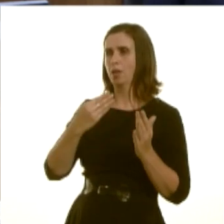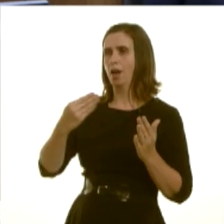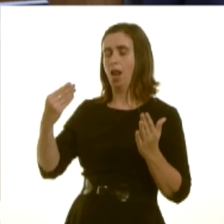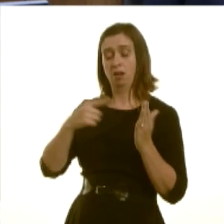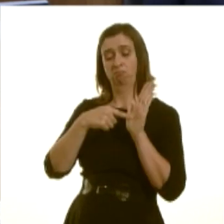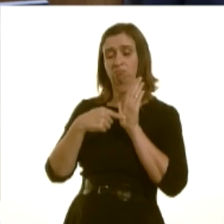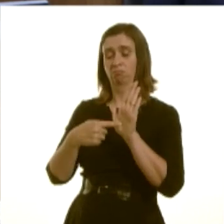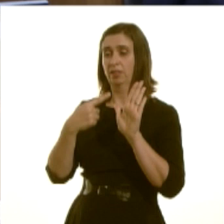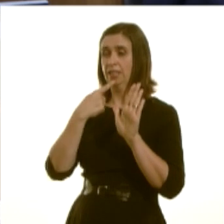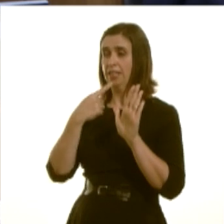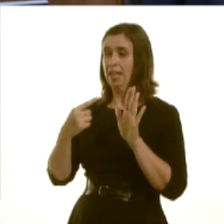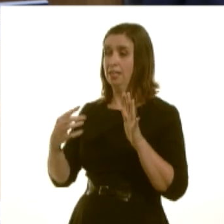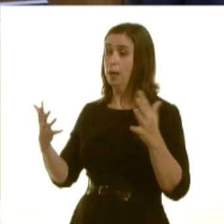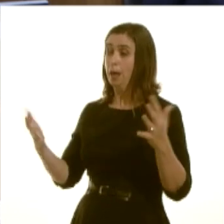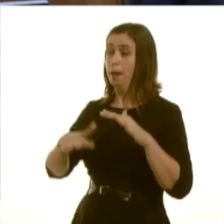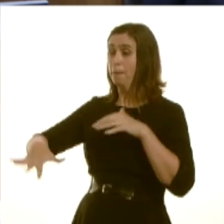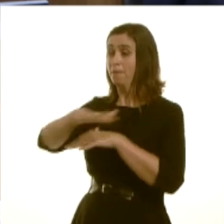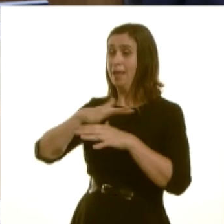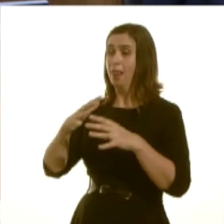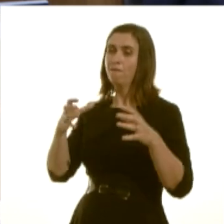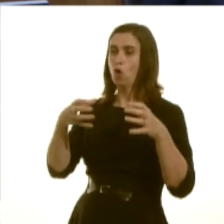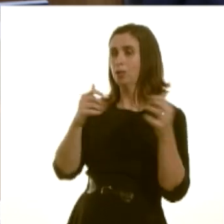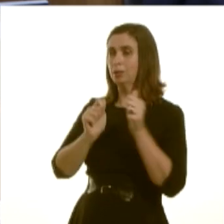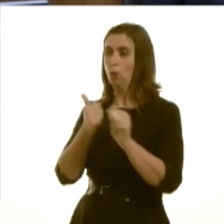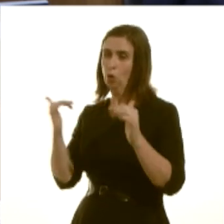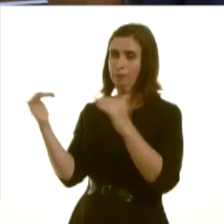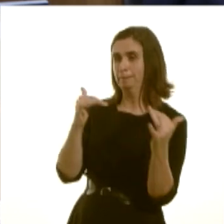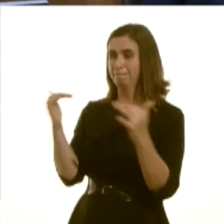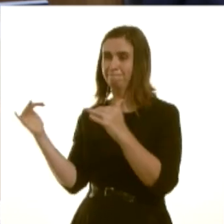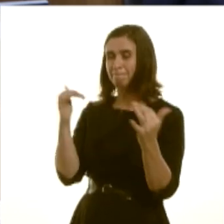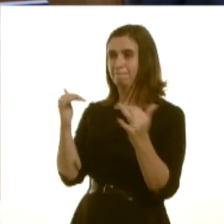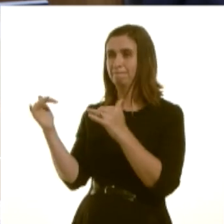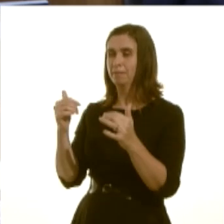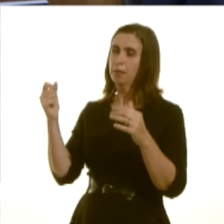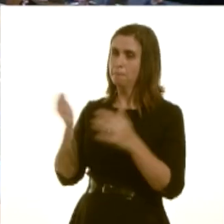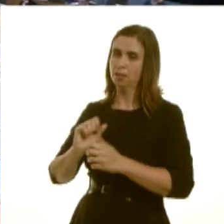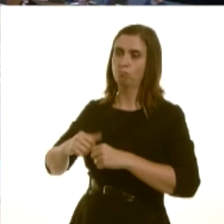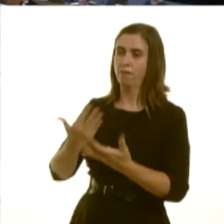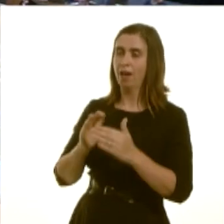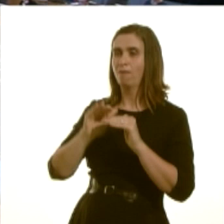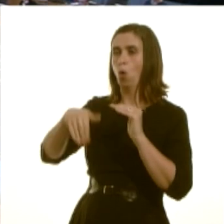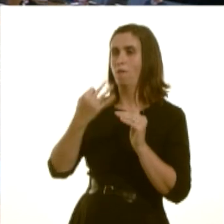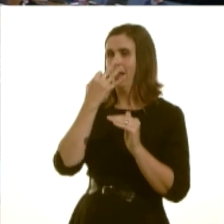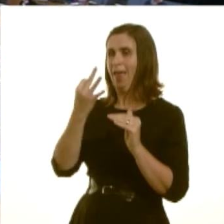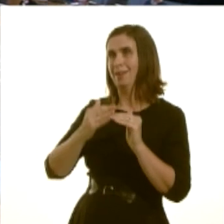‘team game playing fields’ must be provided for schools with pupils aged eight years old and over. Byron Davies: Thank you very much indeed for